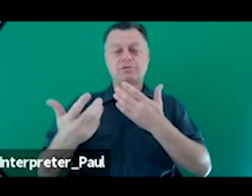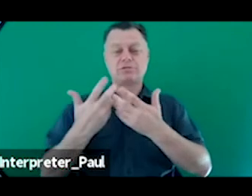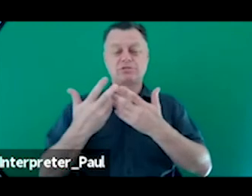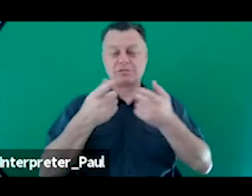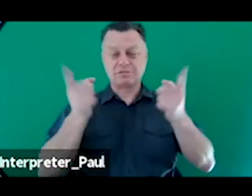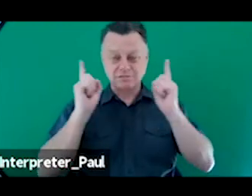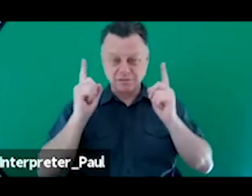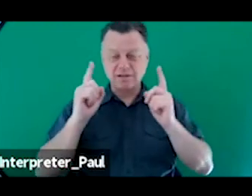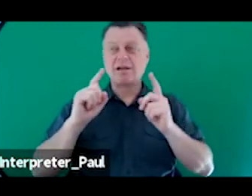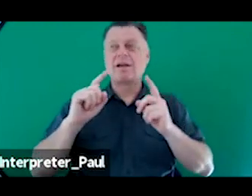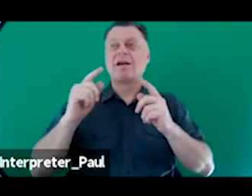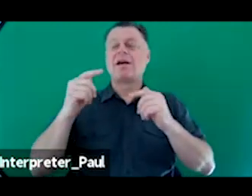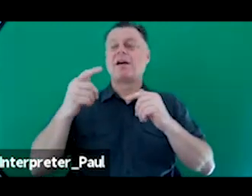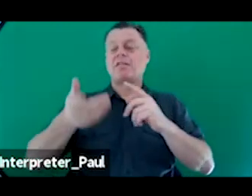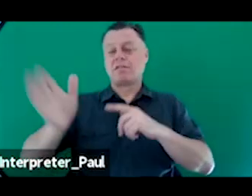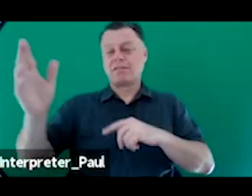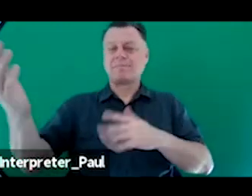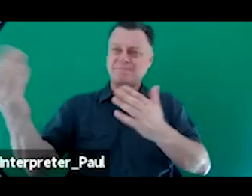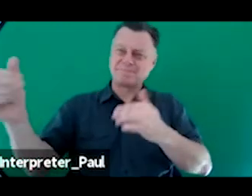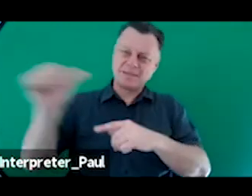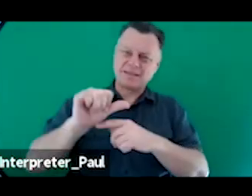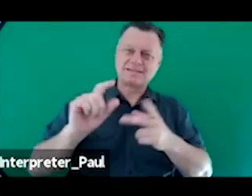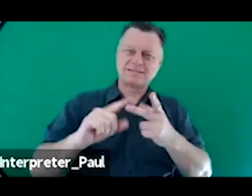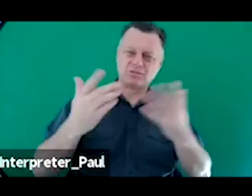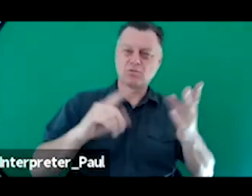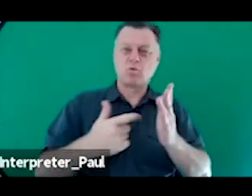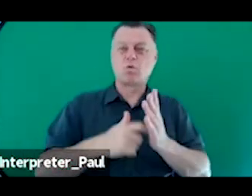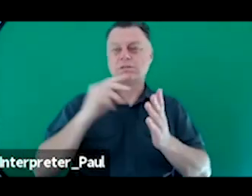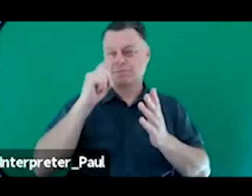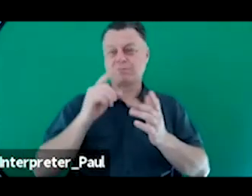haven't finished a degree in our service areas. We have already reached out to those folks.